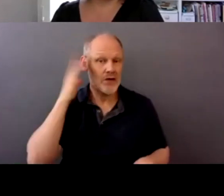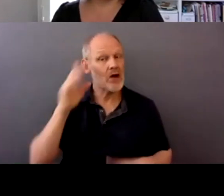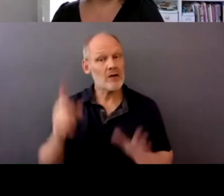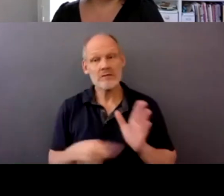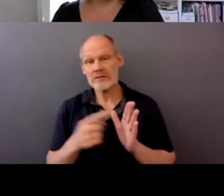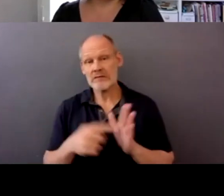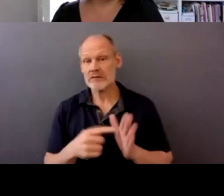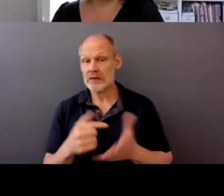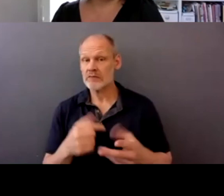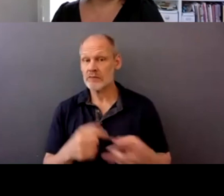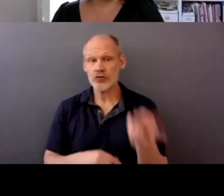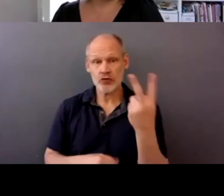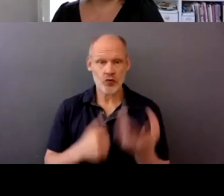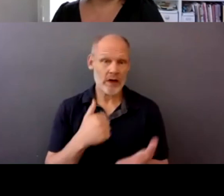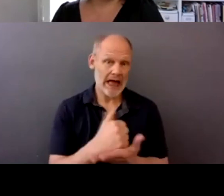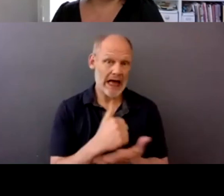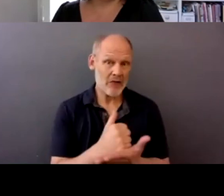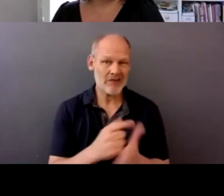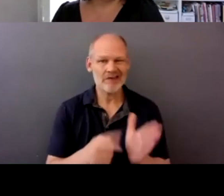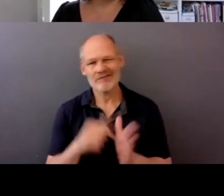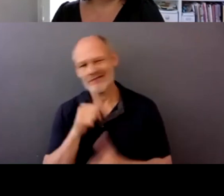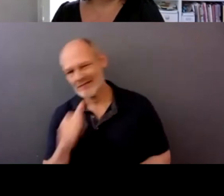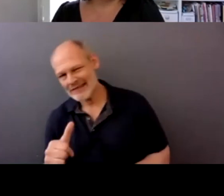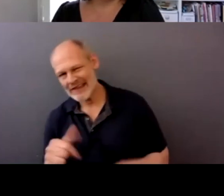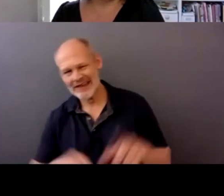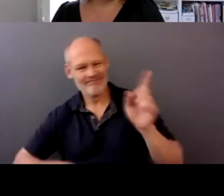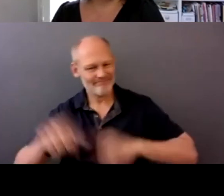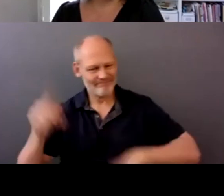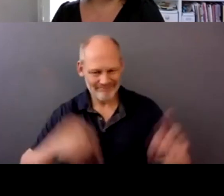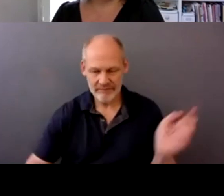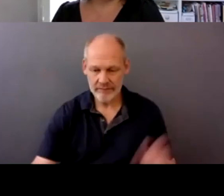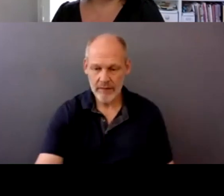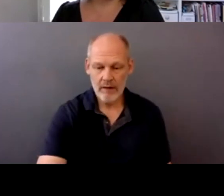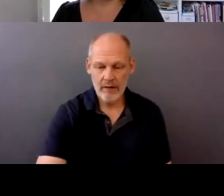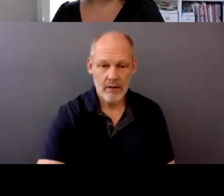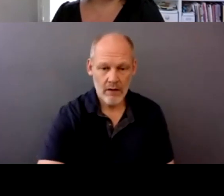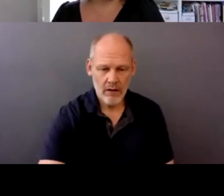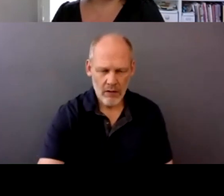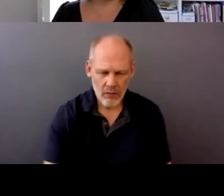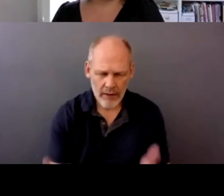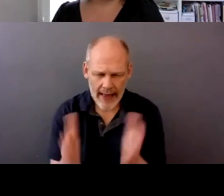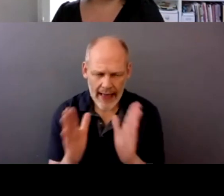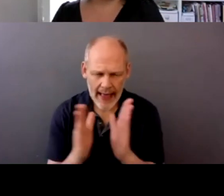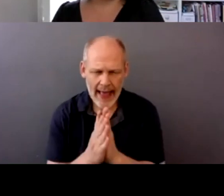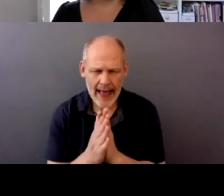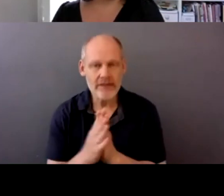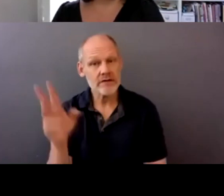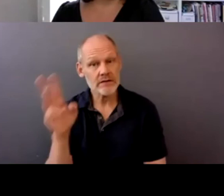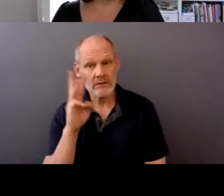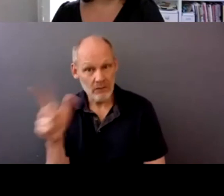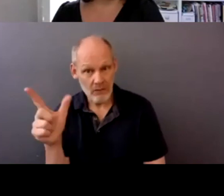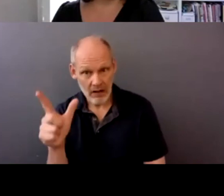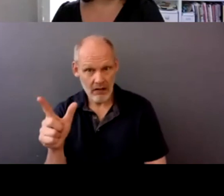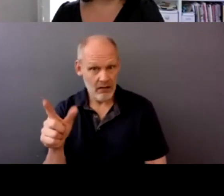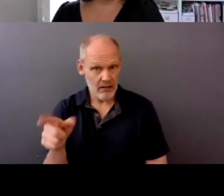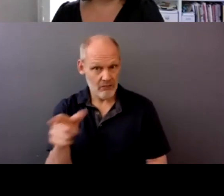We did ask, if people would come back would they recommend us to friends. And after program,